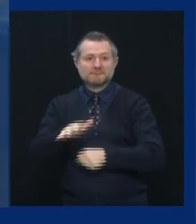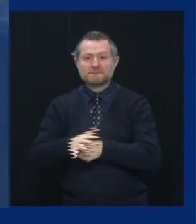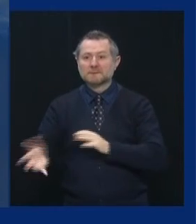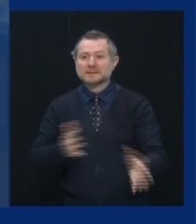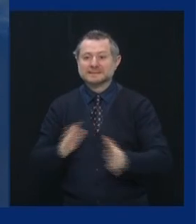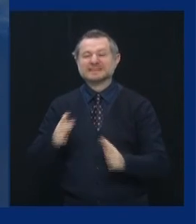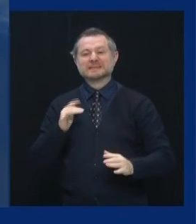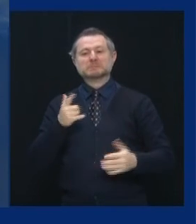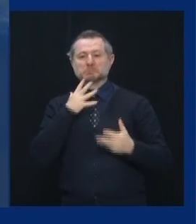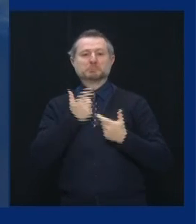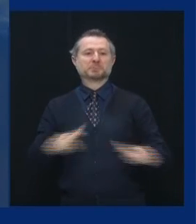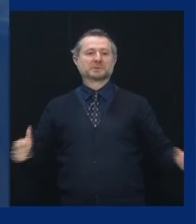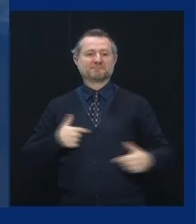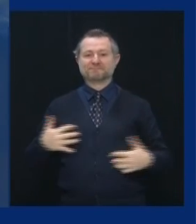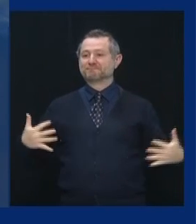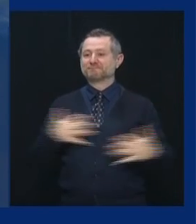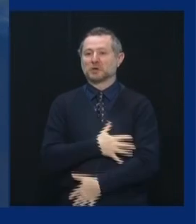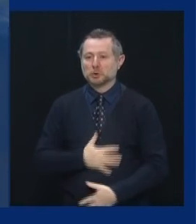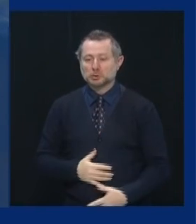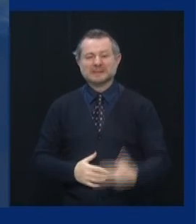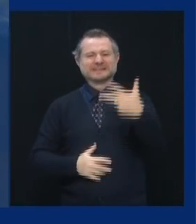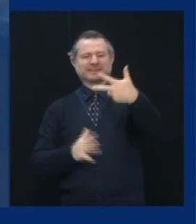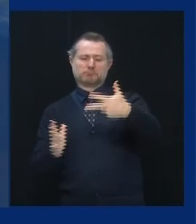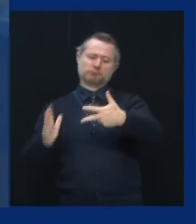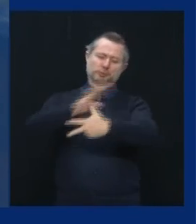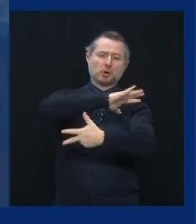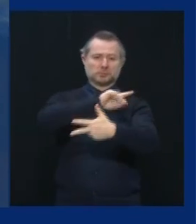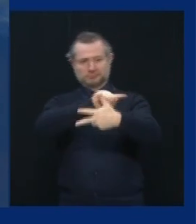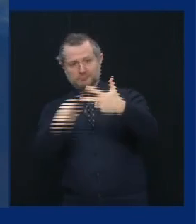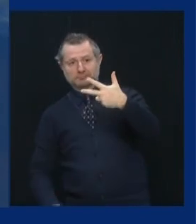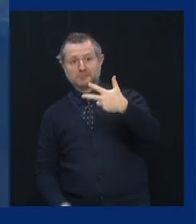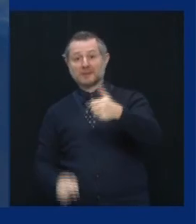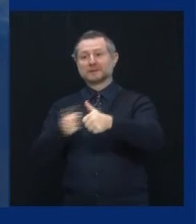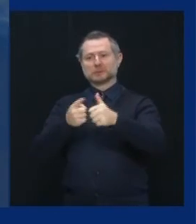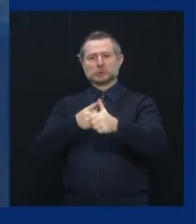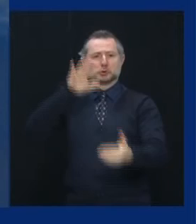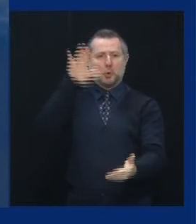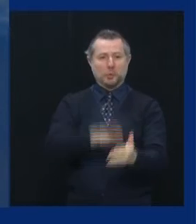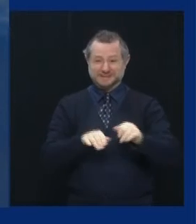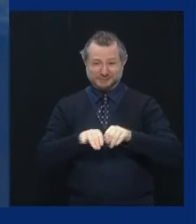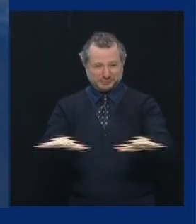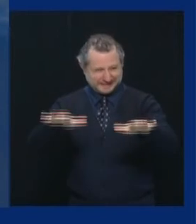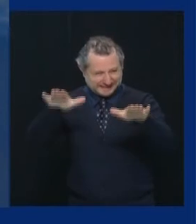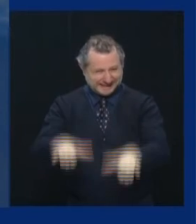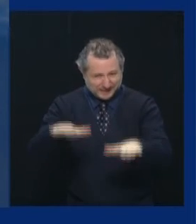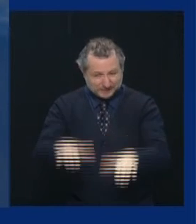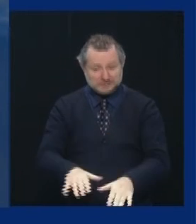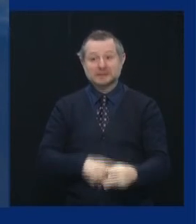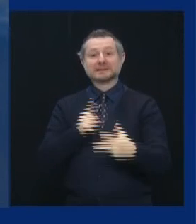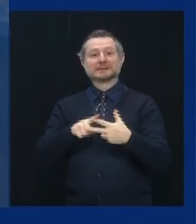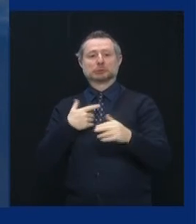HOSPITALS. AND THAT IS THE VERY REAL FEAR THAT WE'RE DEALING WITH NOW.